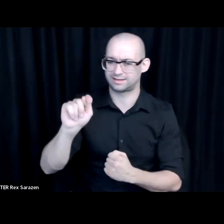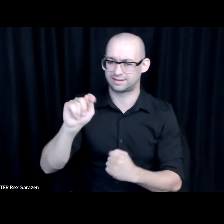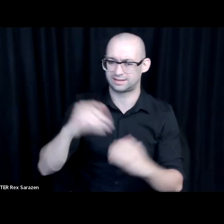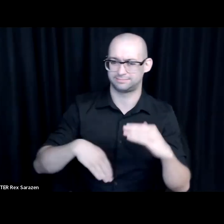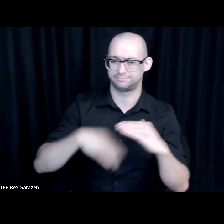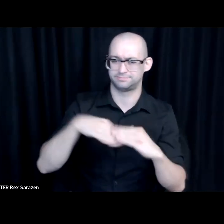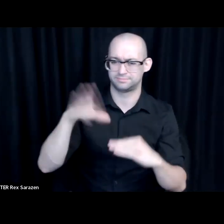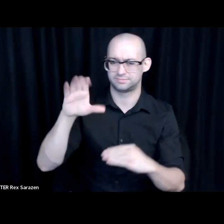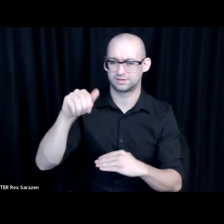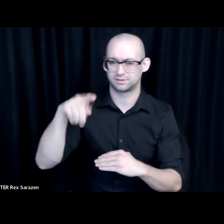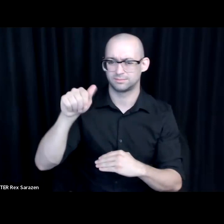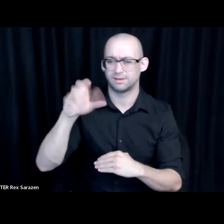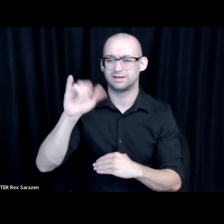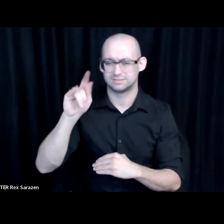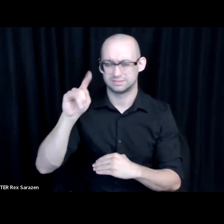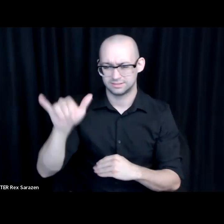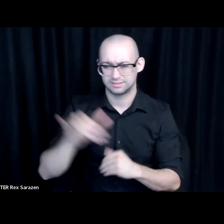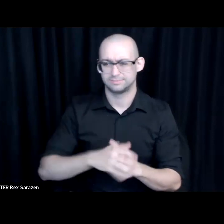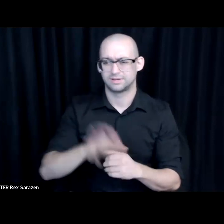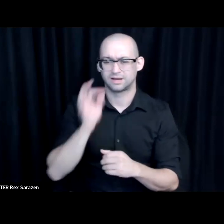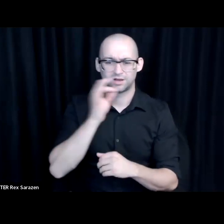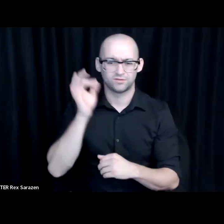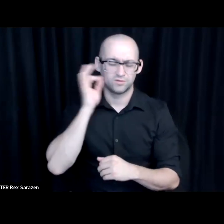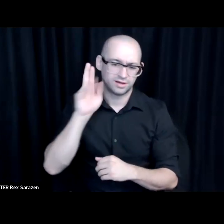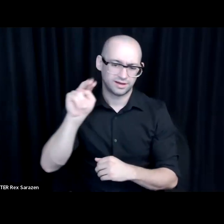and California Native People have increasingly spoken up and shown up as the state and federal